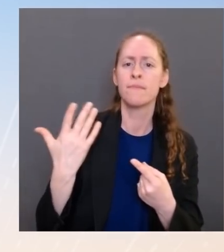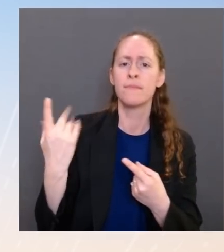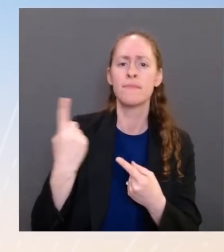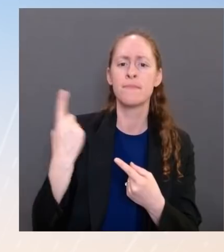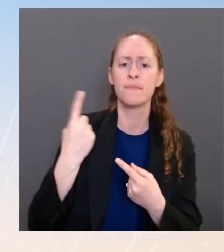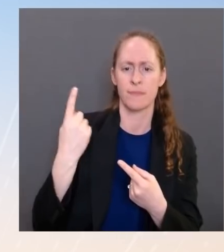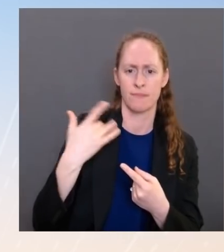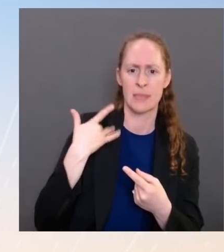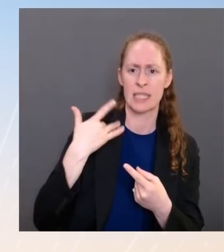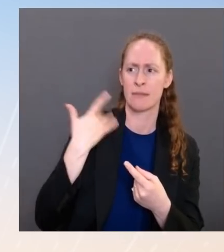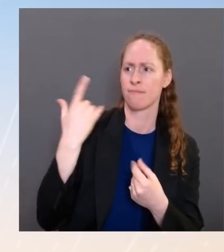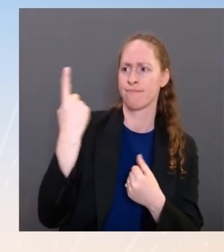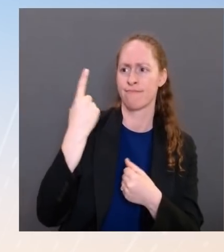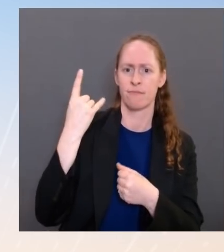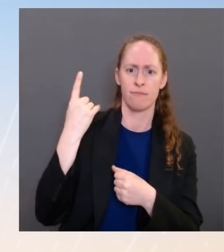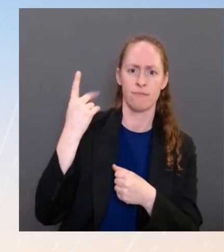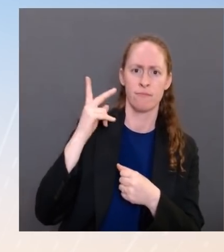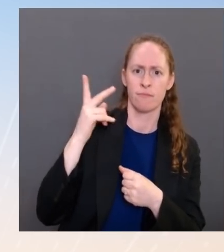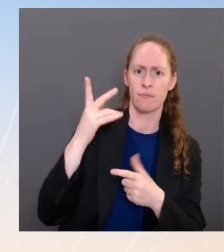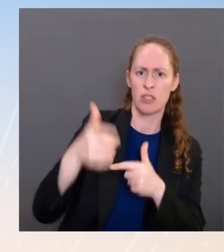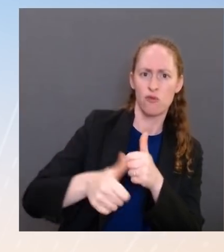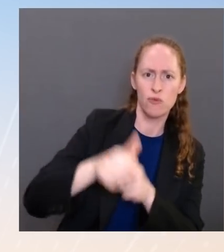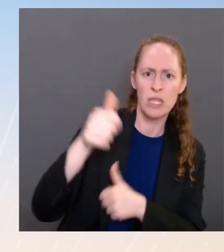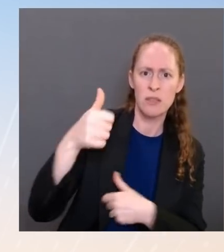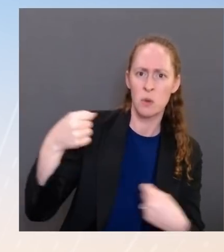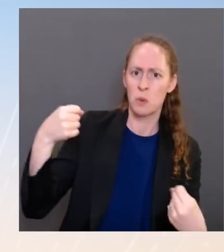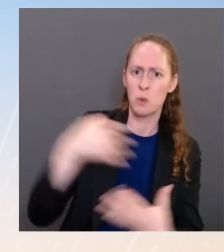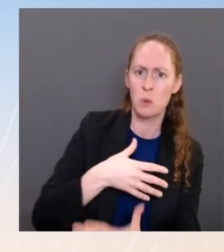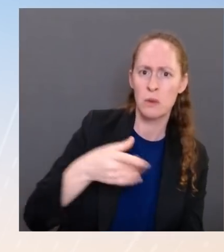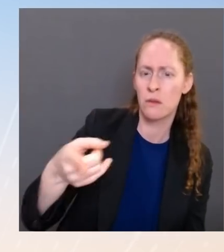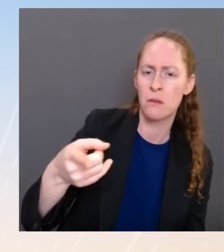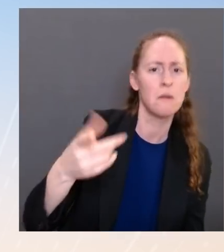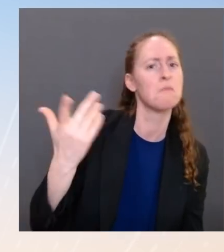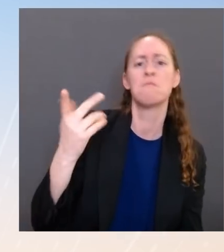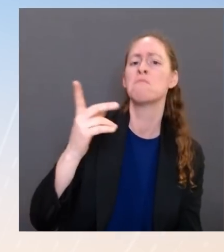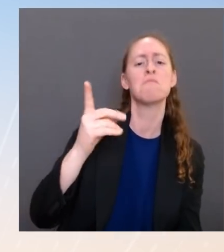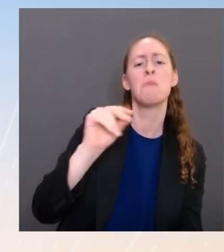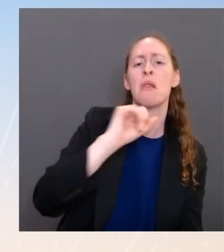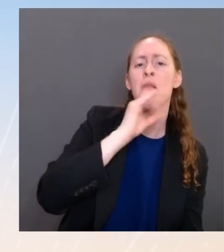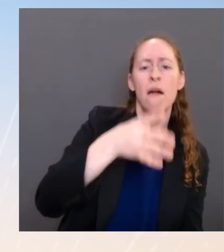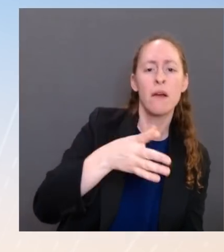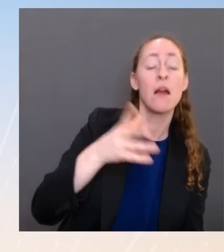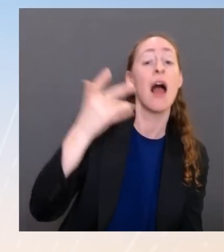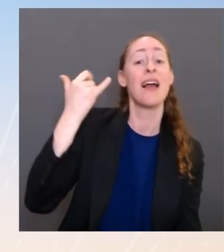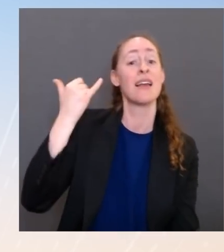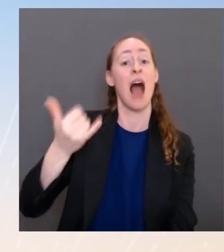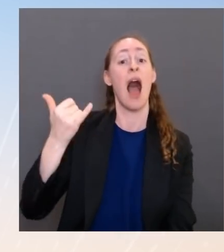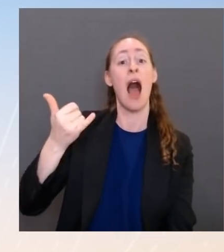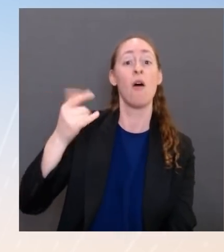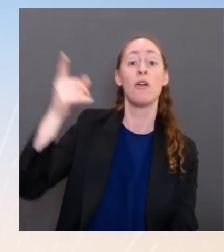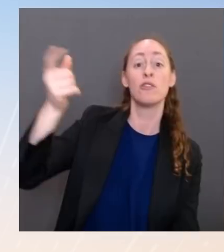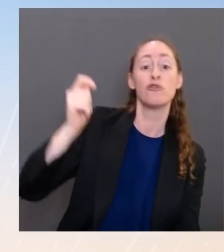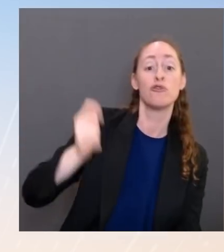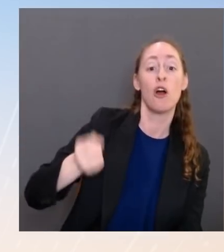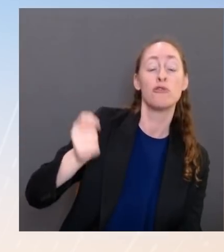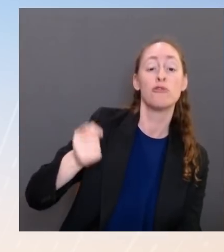say, Justice Alito's home -- are those attempts to interfere or intimidate? Ms. Psaki: Well, I think I said yesterday,